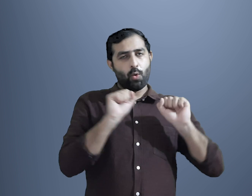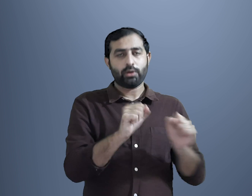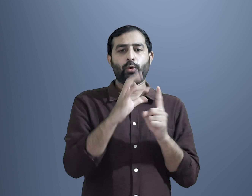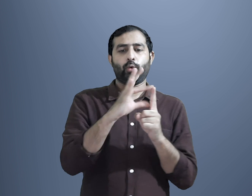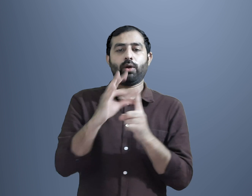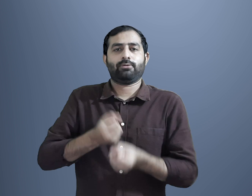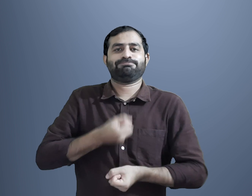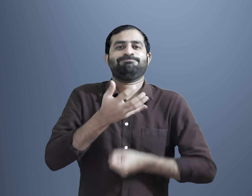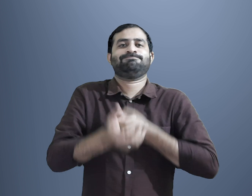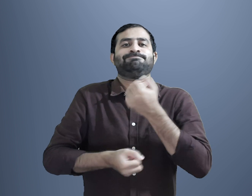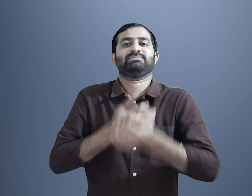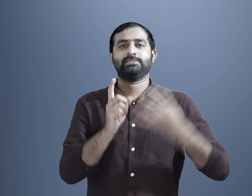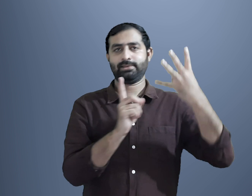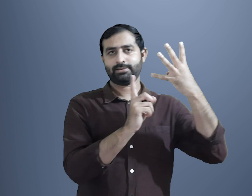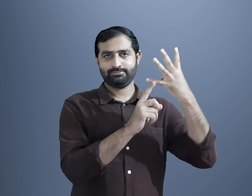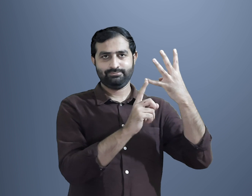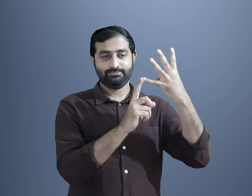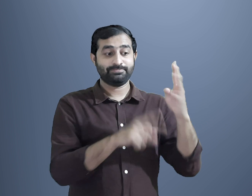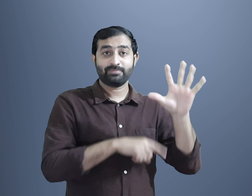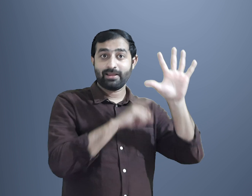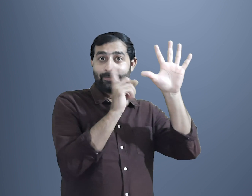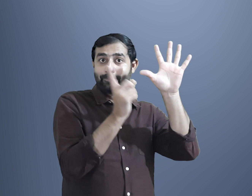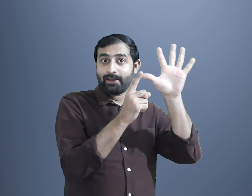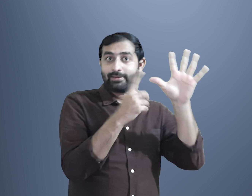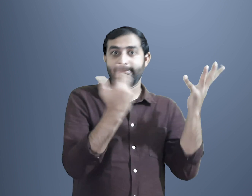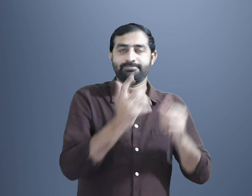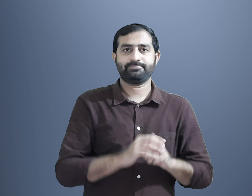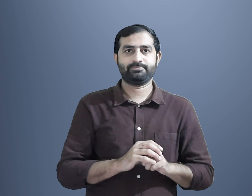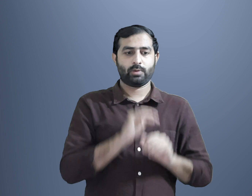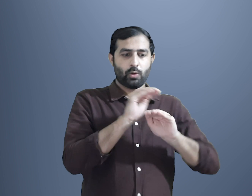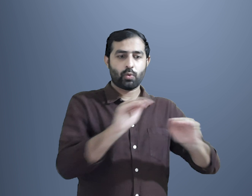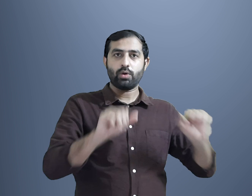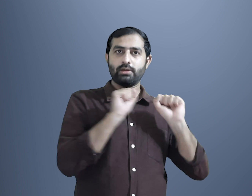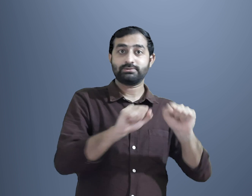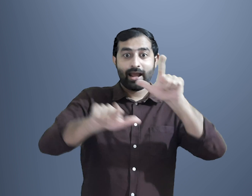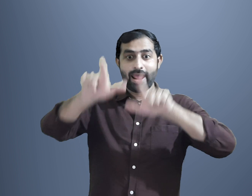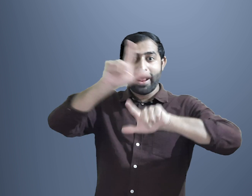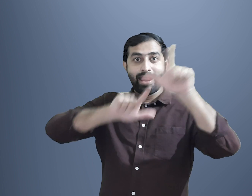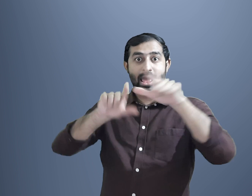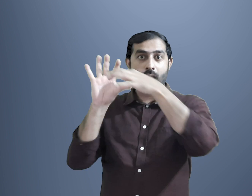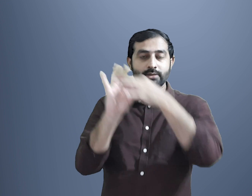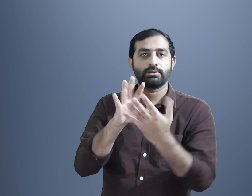to share personal experiences or by making feelings public. Fifth is the Heuristic function.